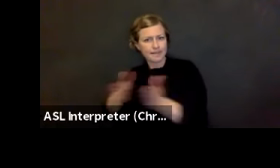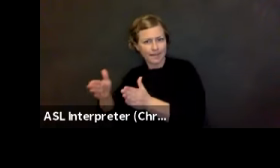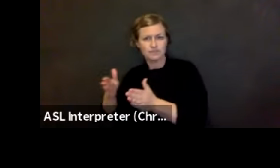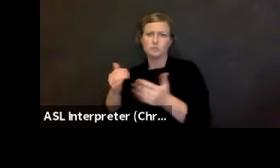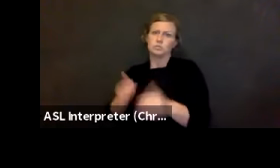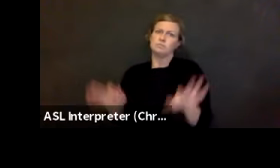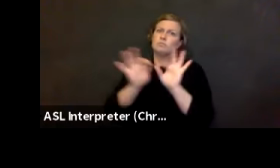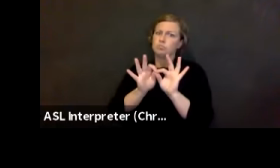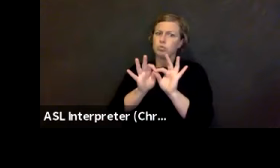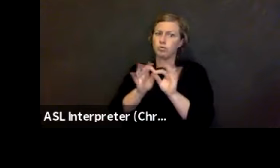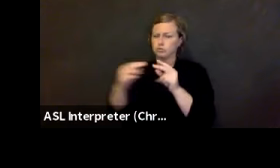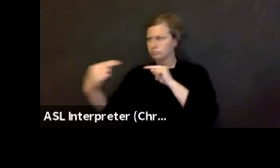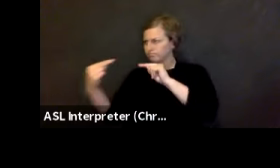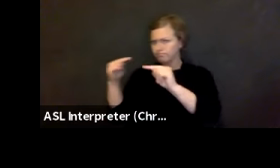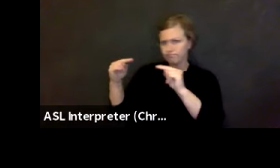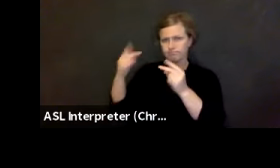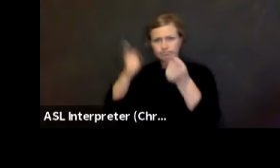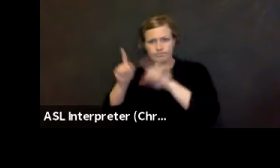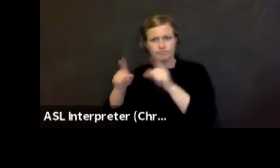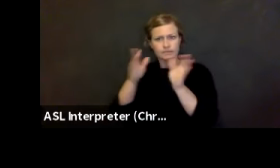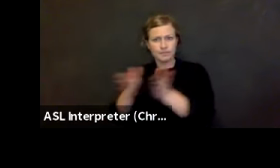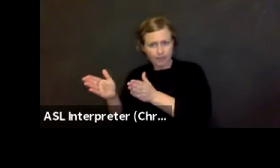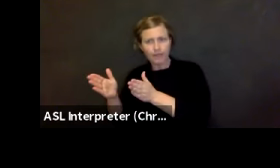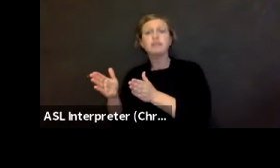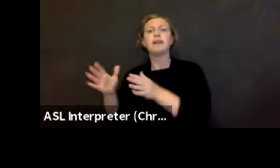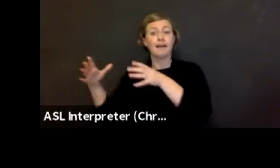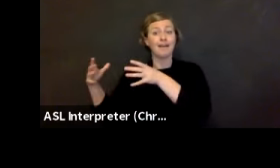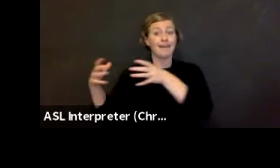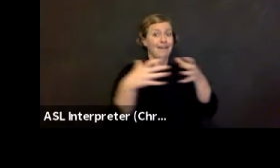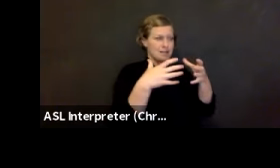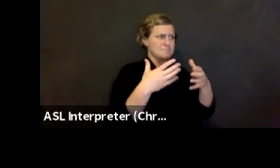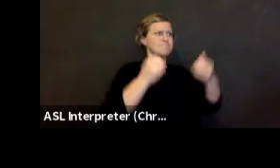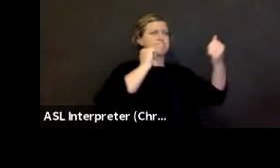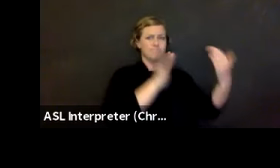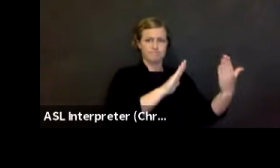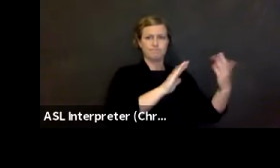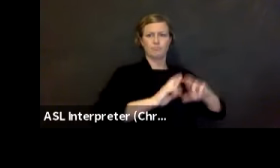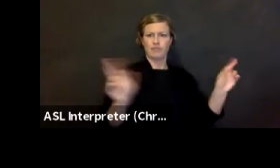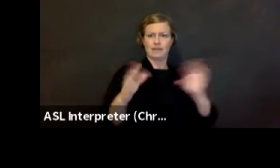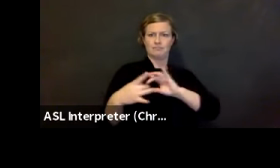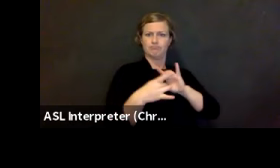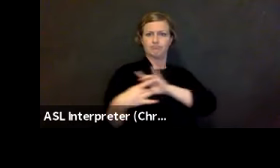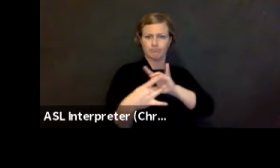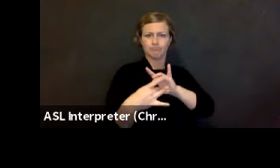SB 1070? >> Be prepared. Meet up 15 minutes before your scheduled meeting time.